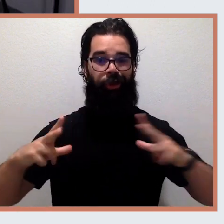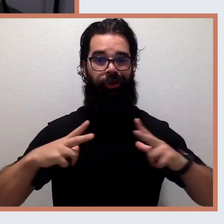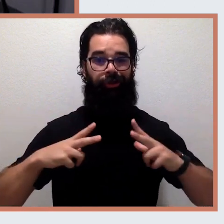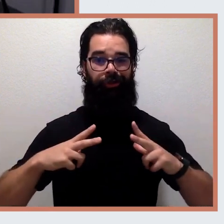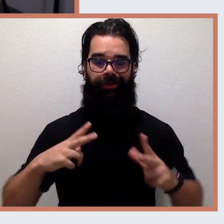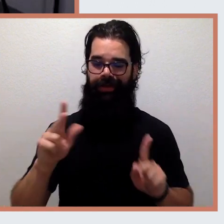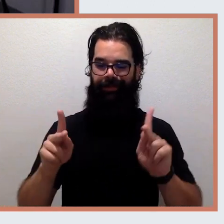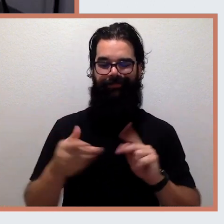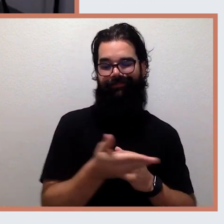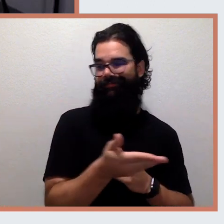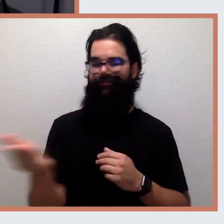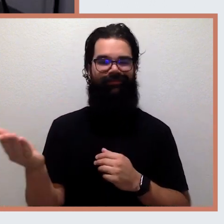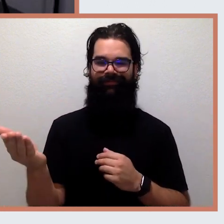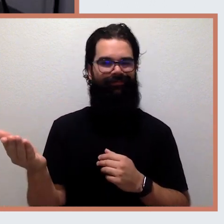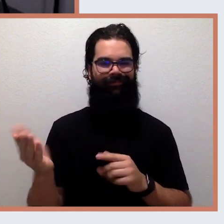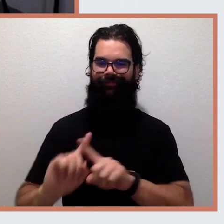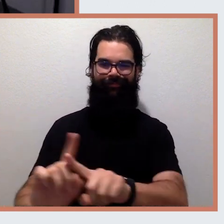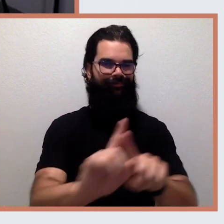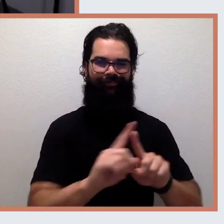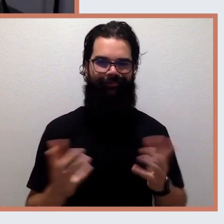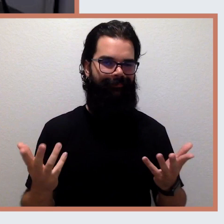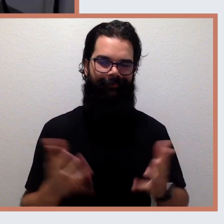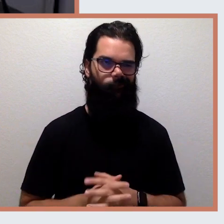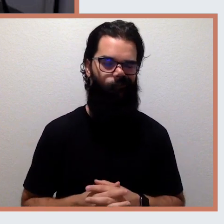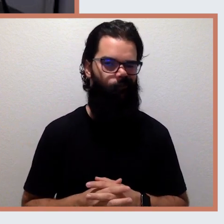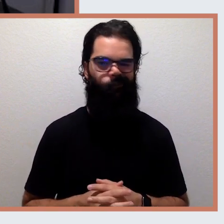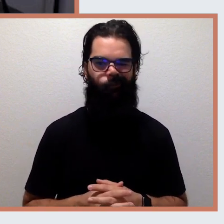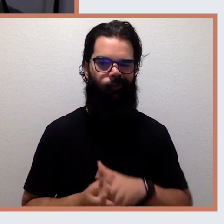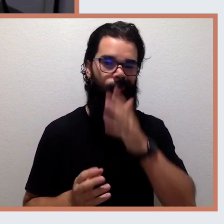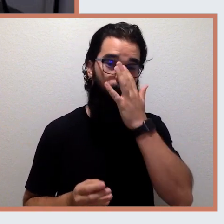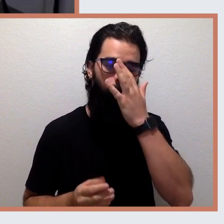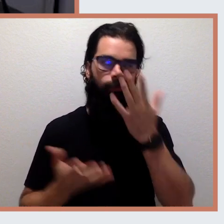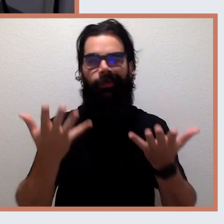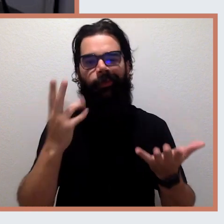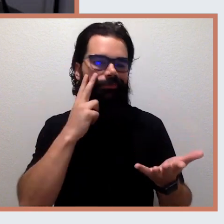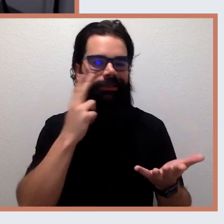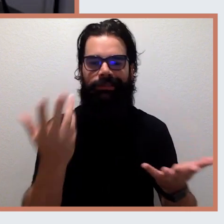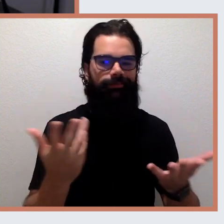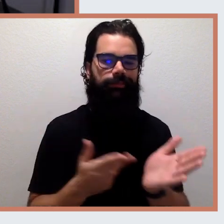in Hollywood, and all people of all types, right, so we'll see, you know.